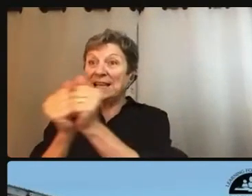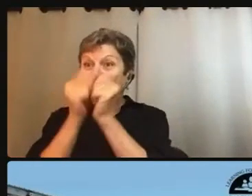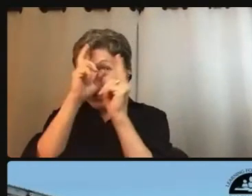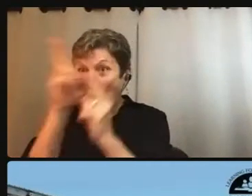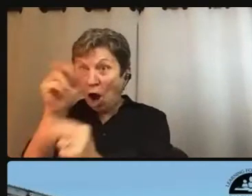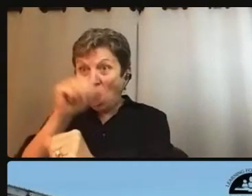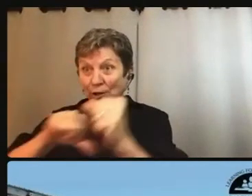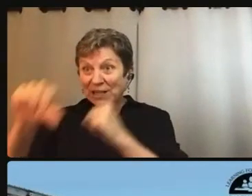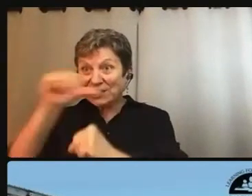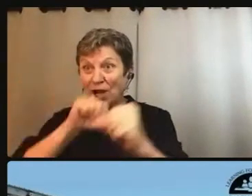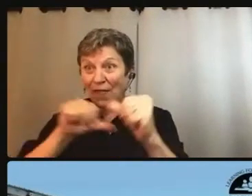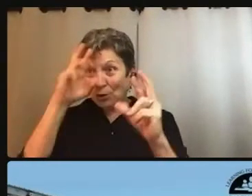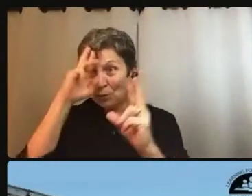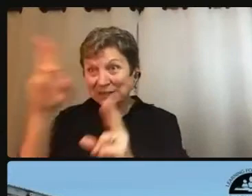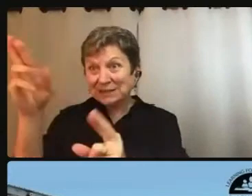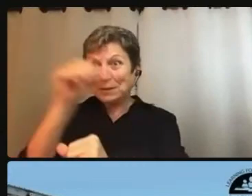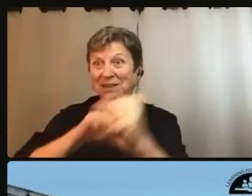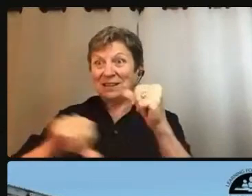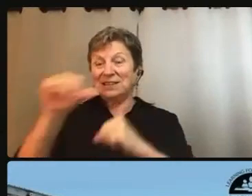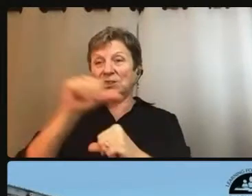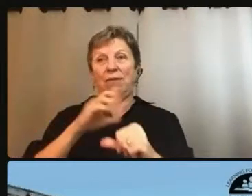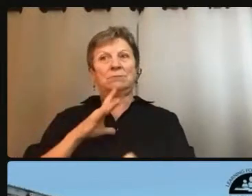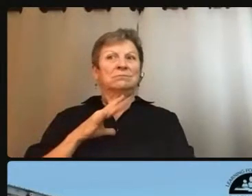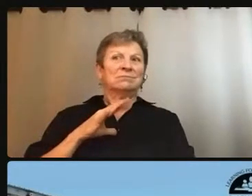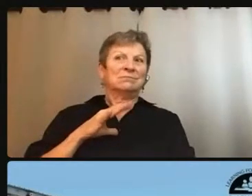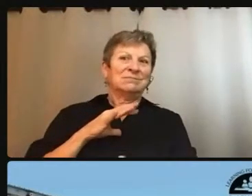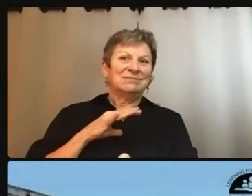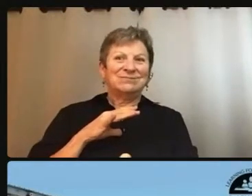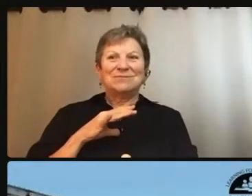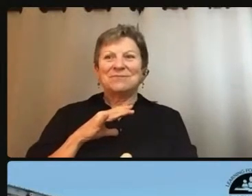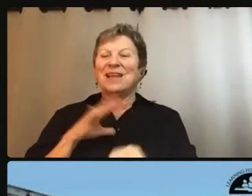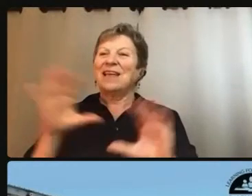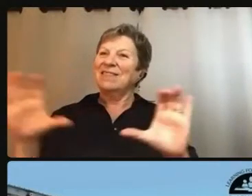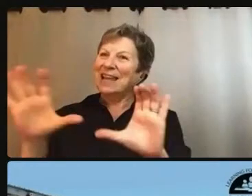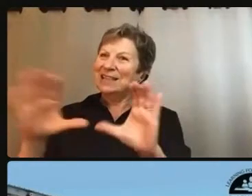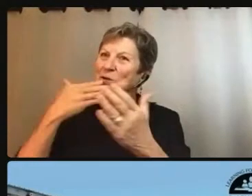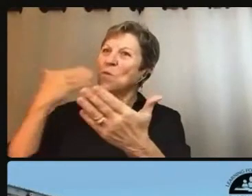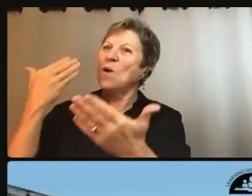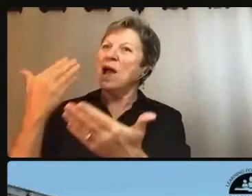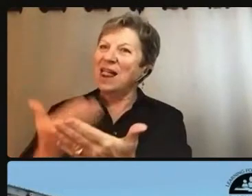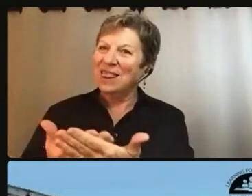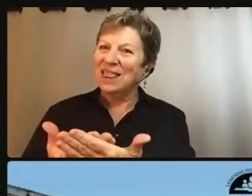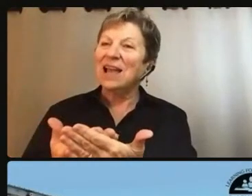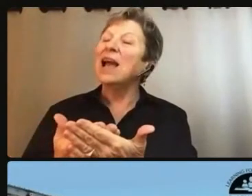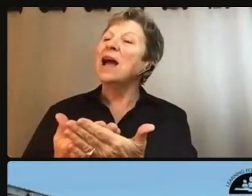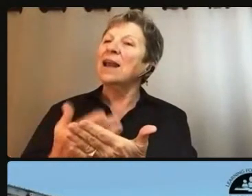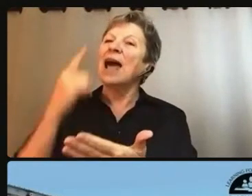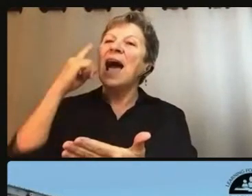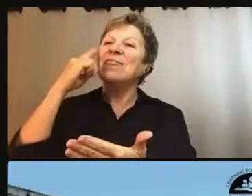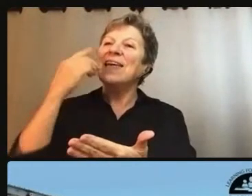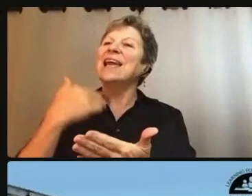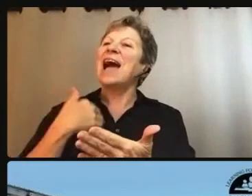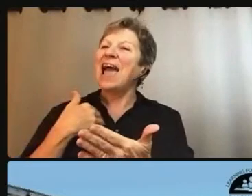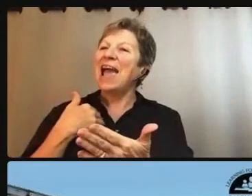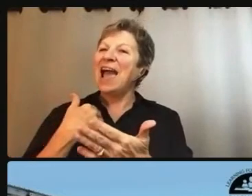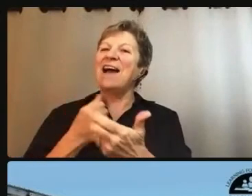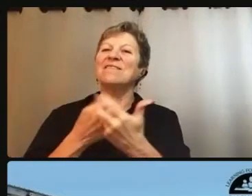AMAZING RESULTS ESPECIALLY WHEN THEY WORK TOGETHER IN IN